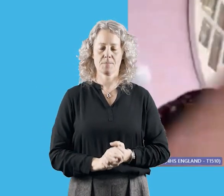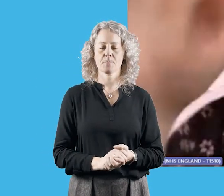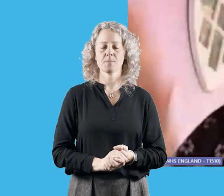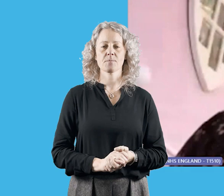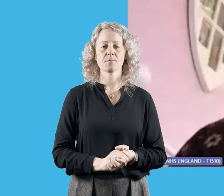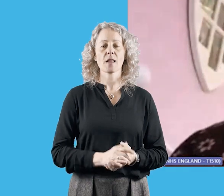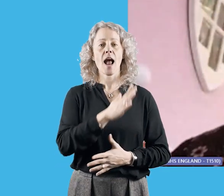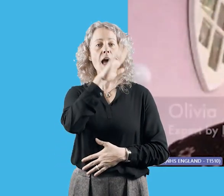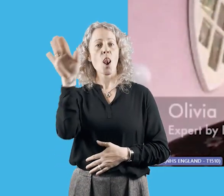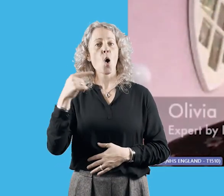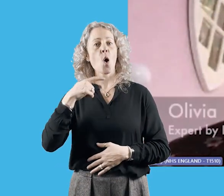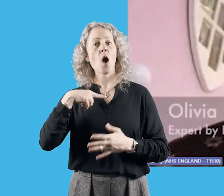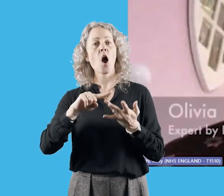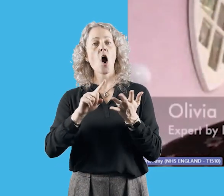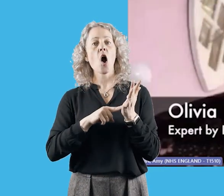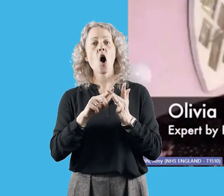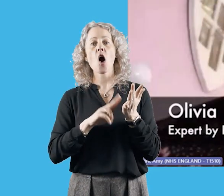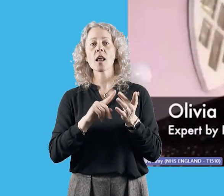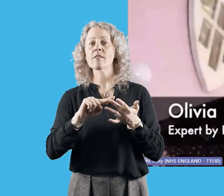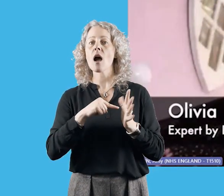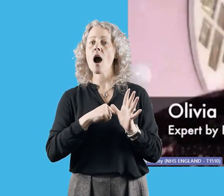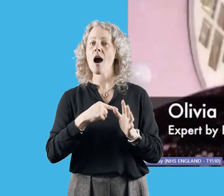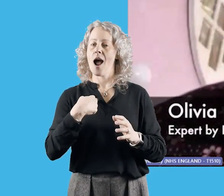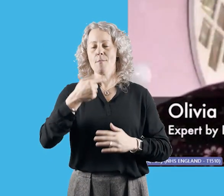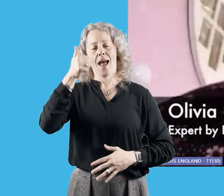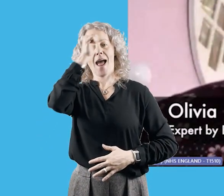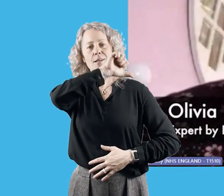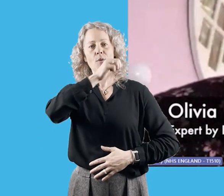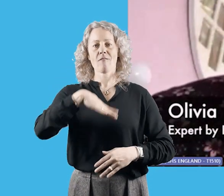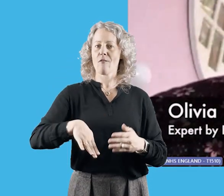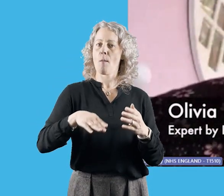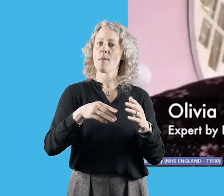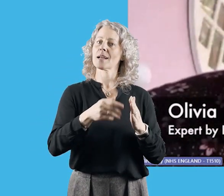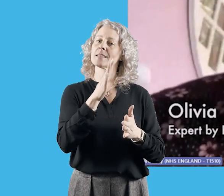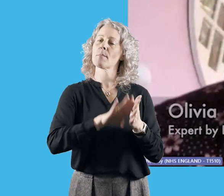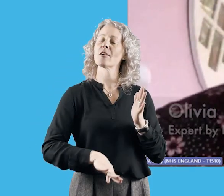Hello, I'm Olivia. I am expert by experience. And what I loved